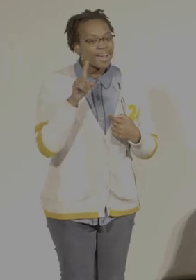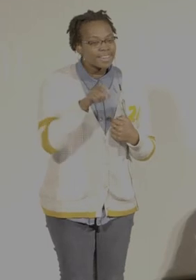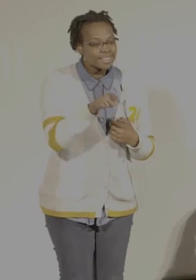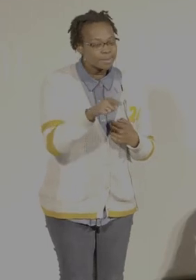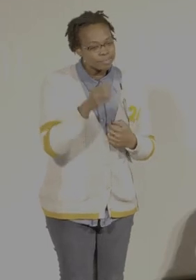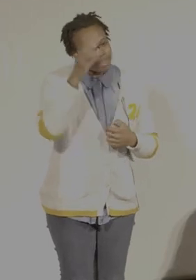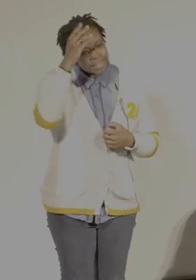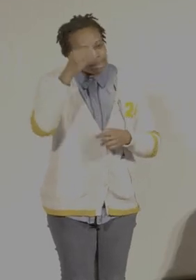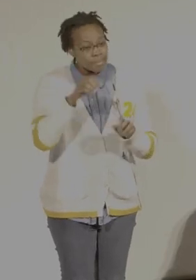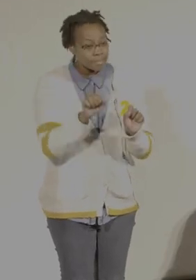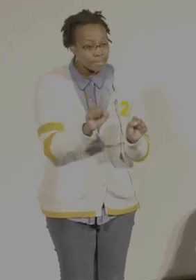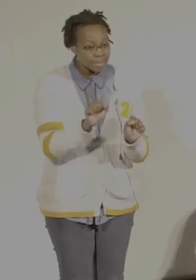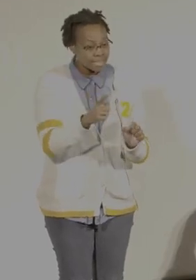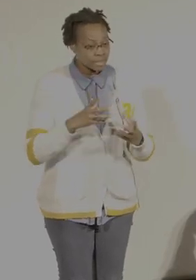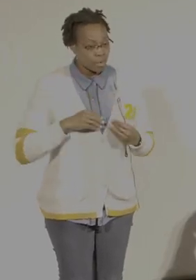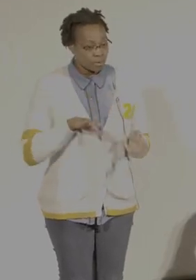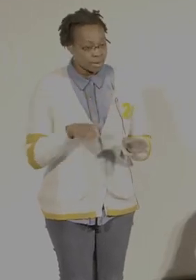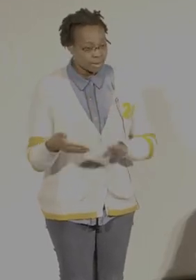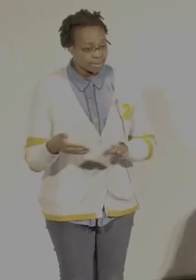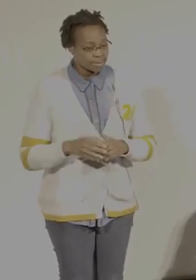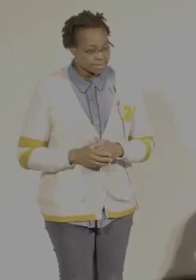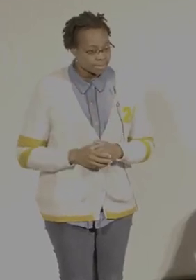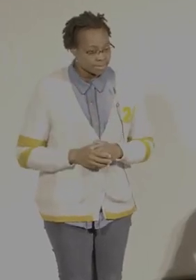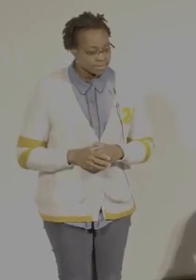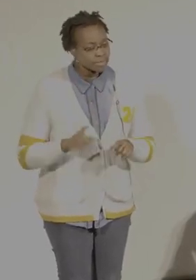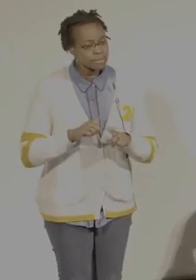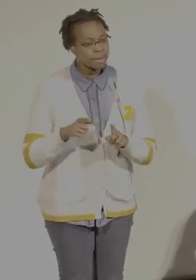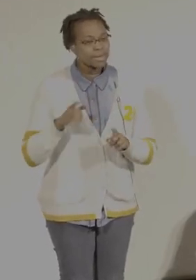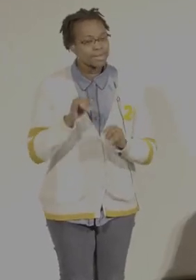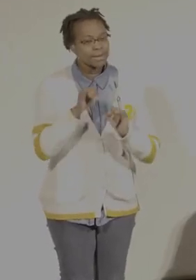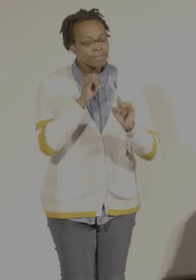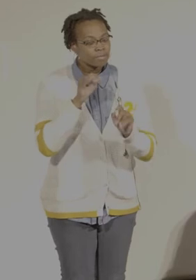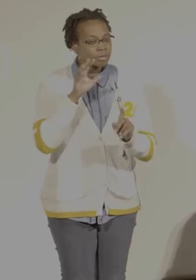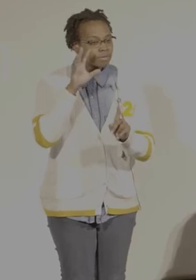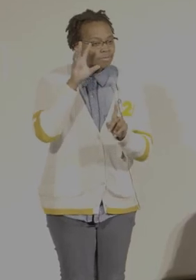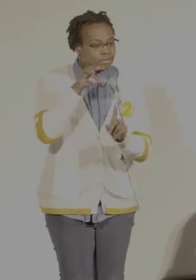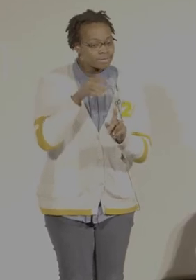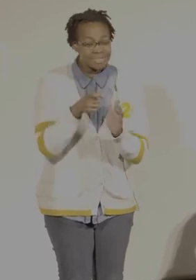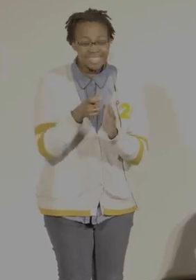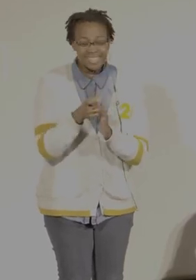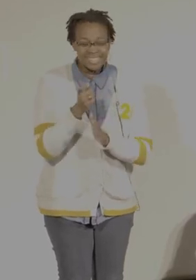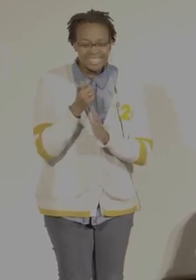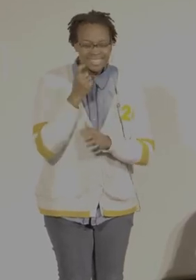to think about the possibility of his own death. But we shot that interview just before he went back.